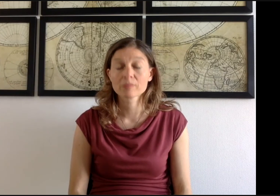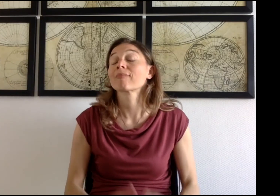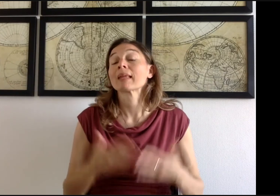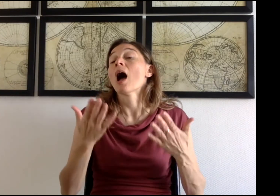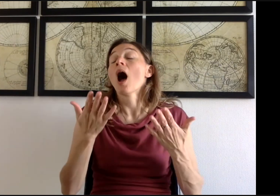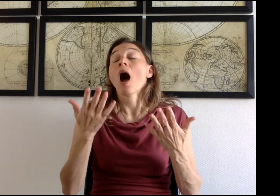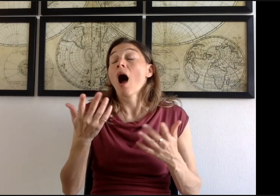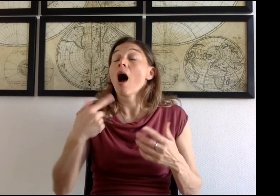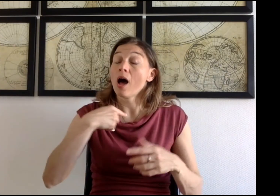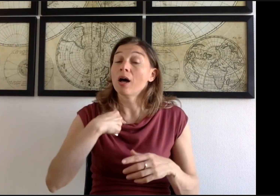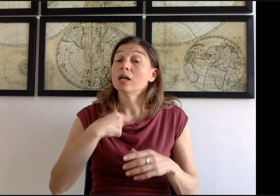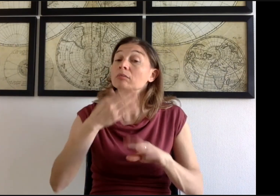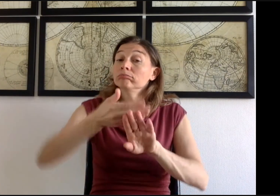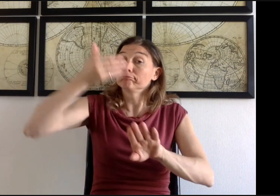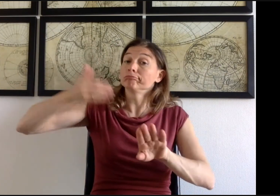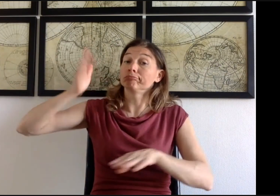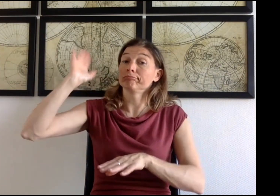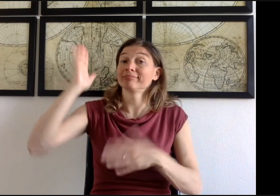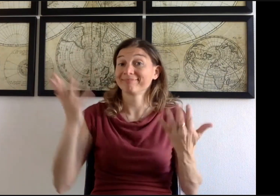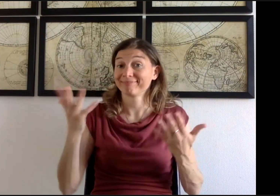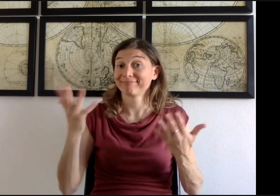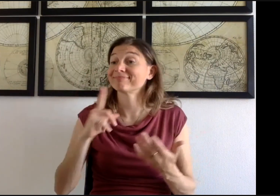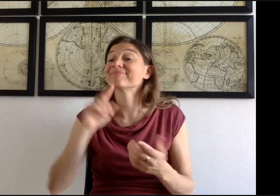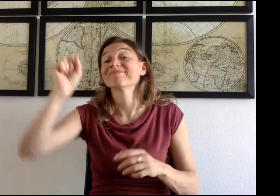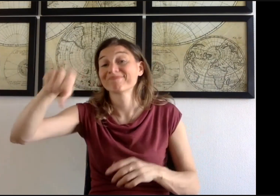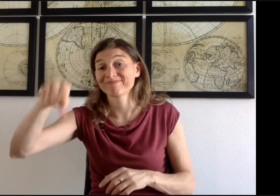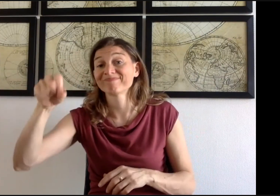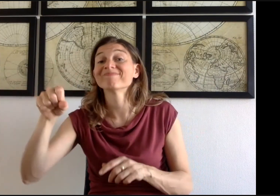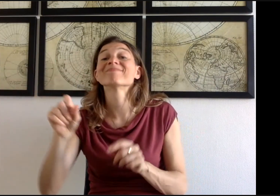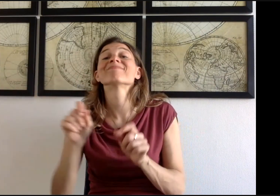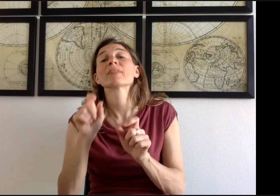and organizations representing persons with intellectual disabilities.